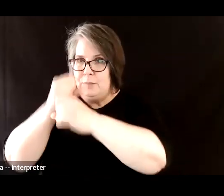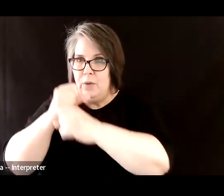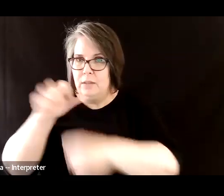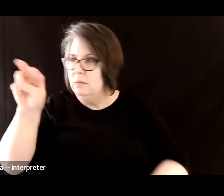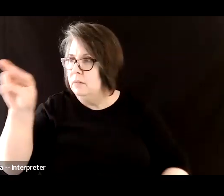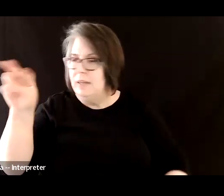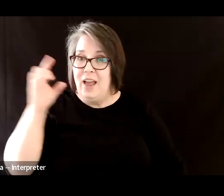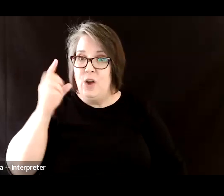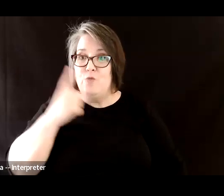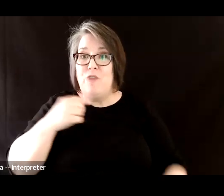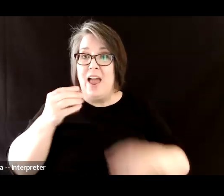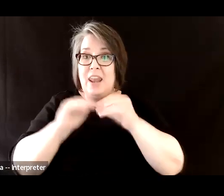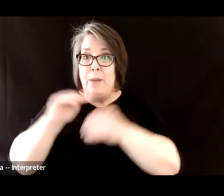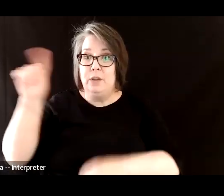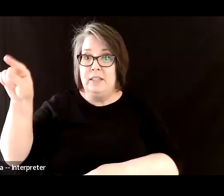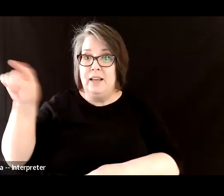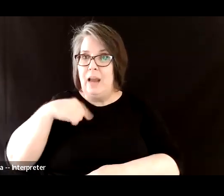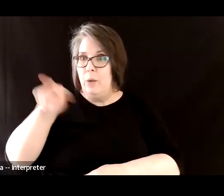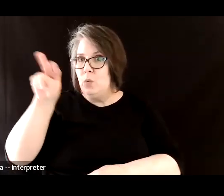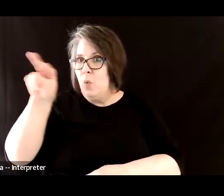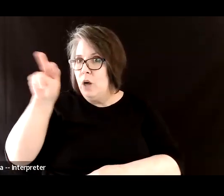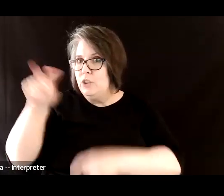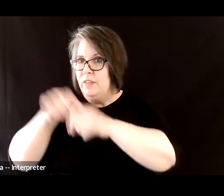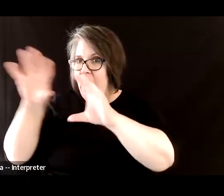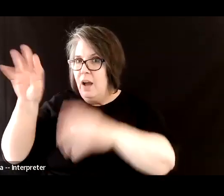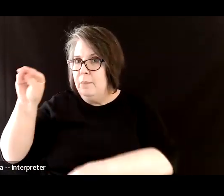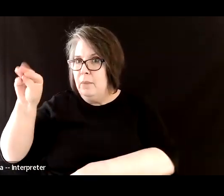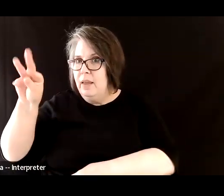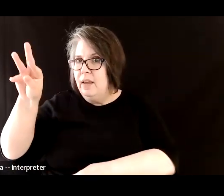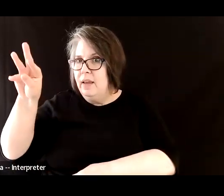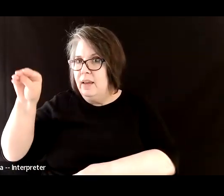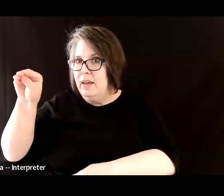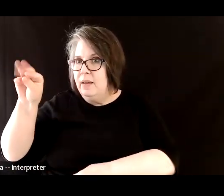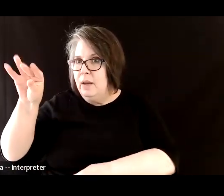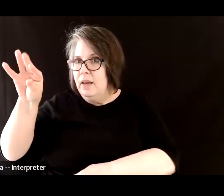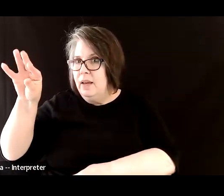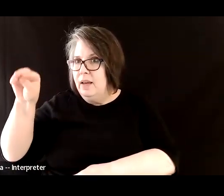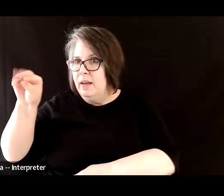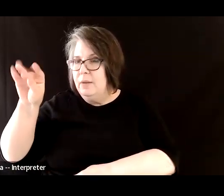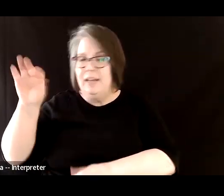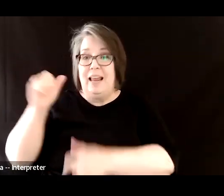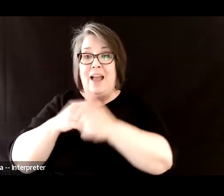these big red numbers and I was just sitting there watching the clock clicked and it is time doors it will turn over and